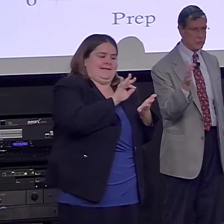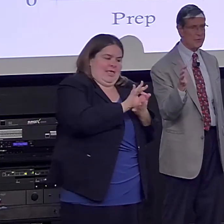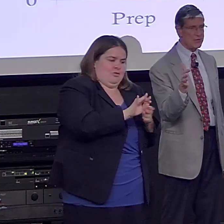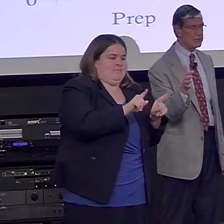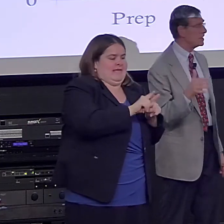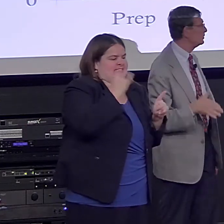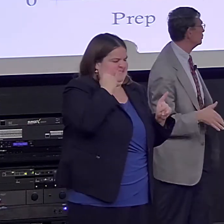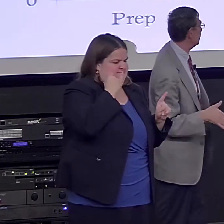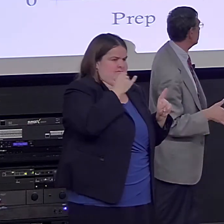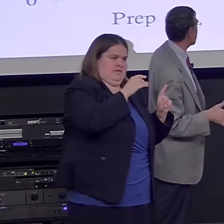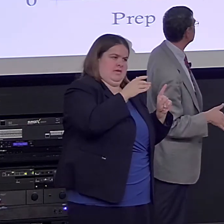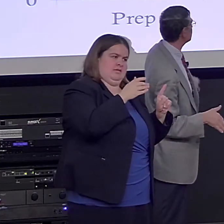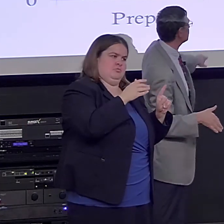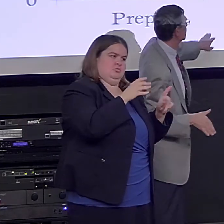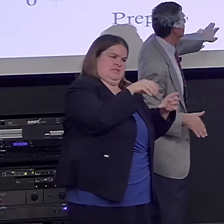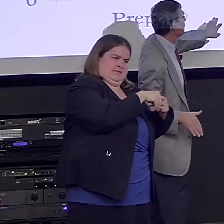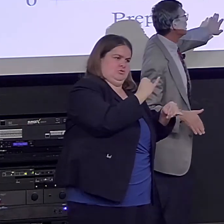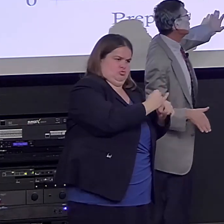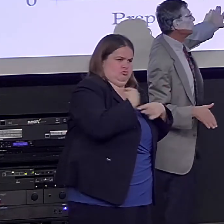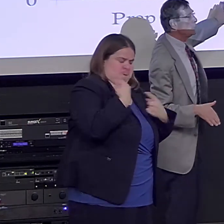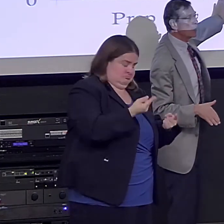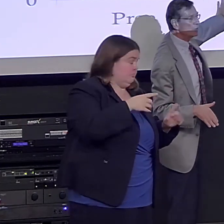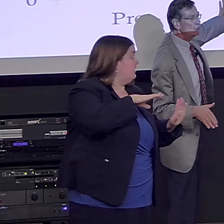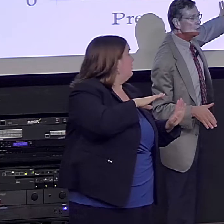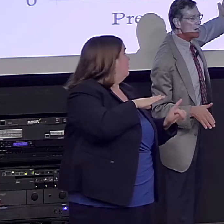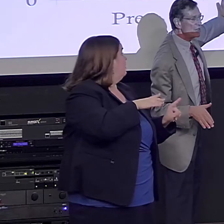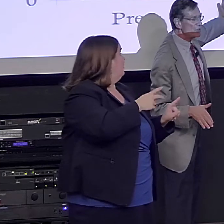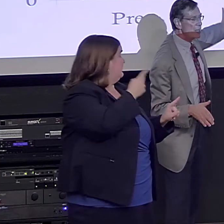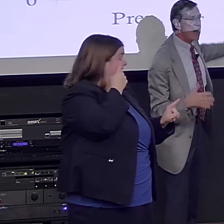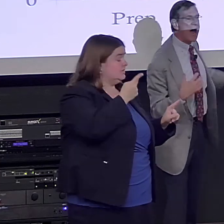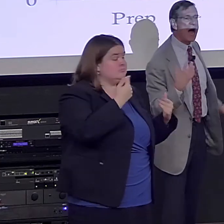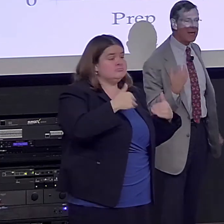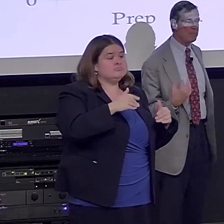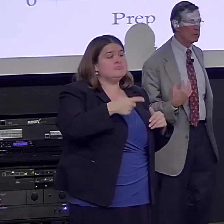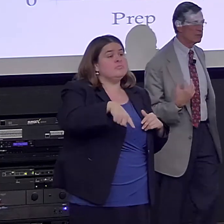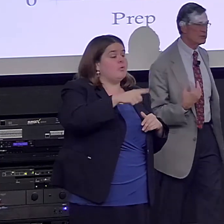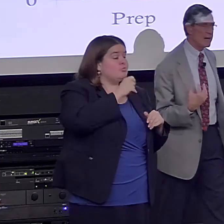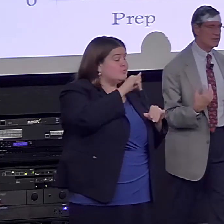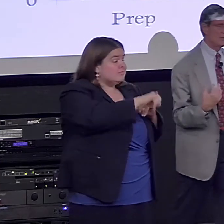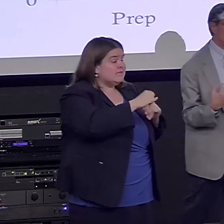in this intent to treat analysis, you are stressed hyporesponsive.